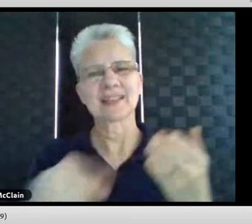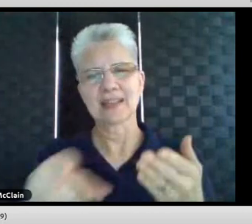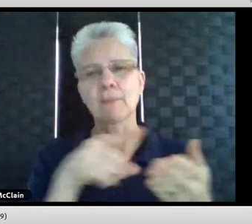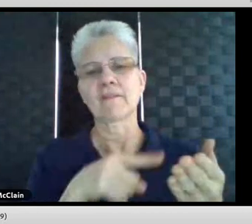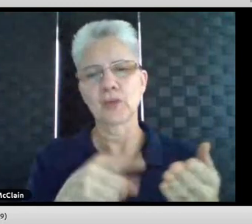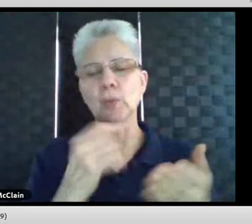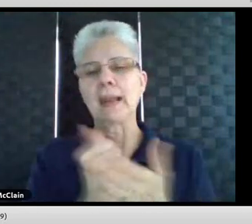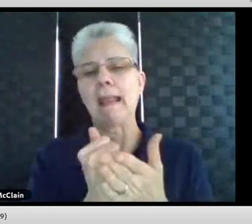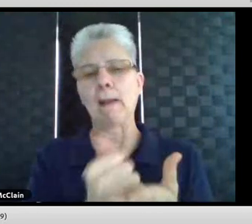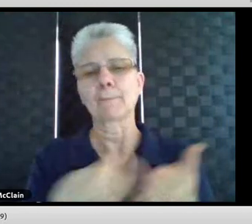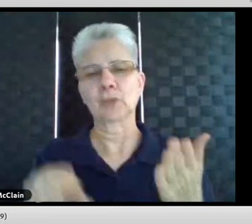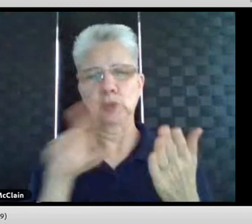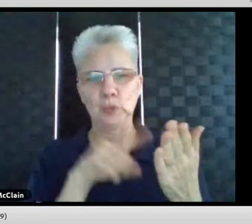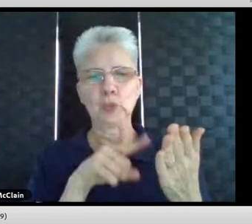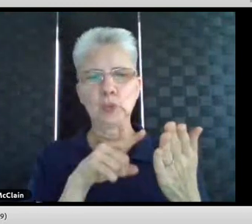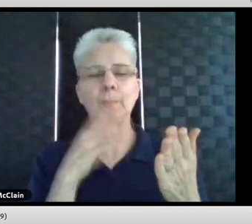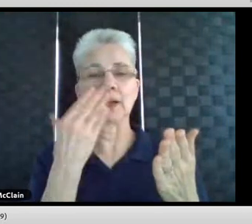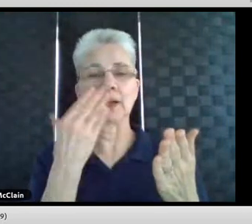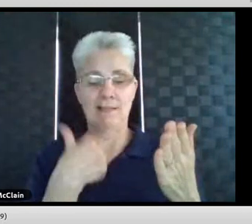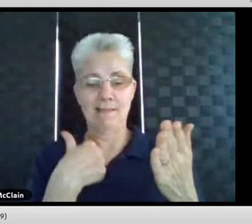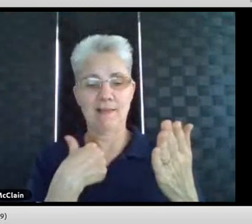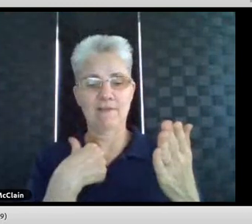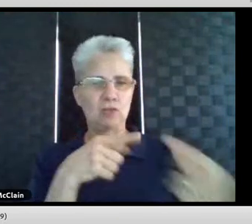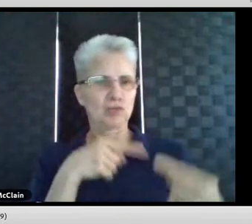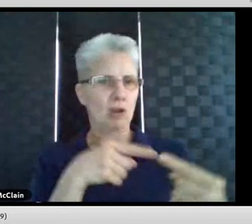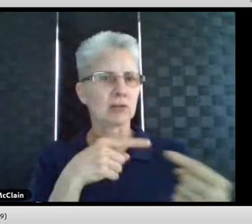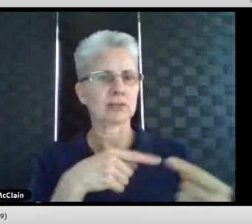and help you because I've struggled along the way,